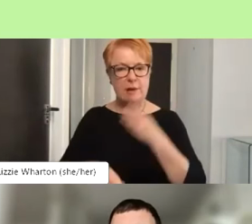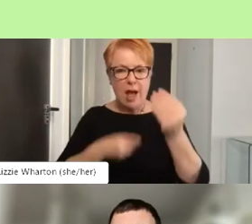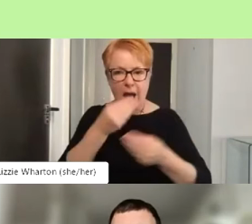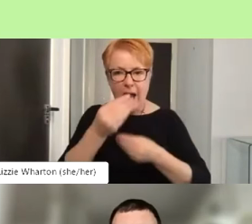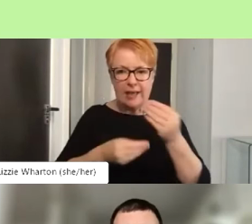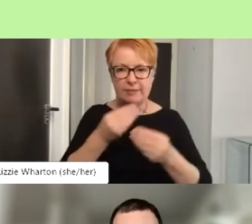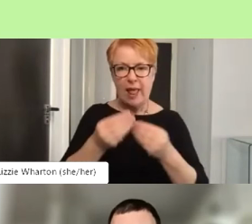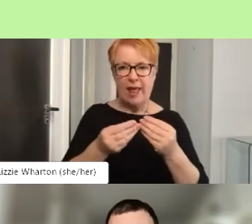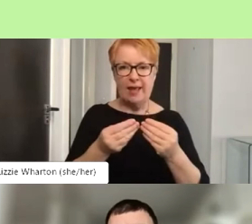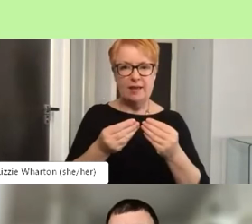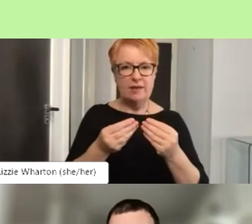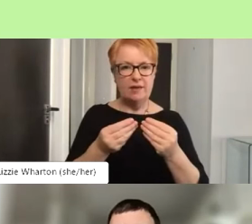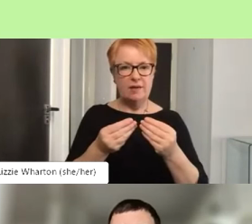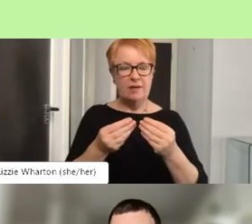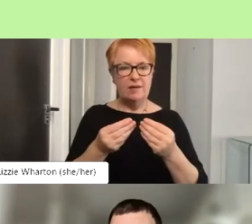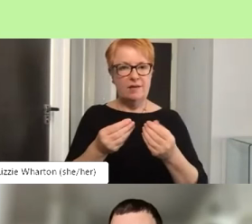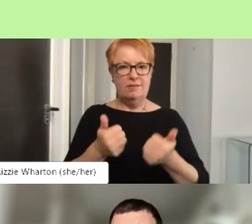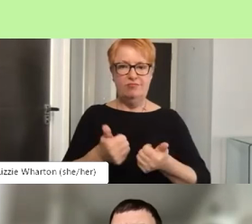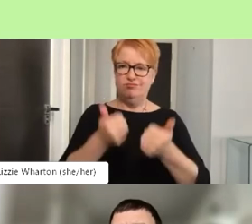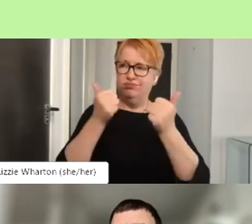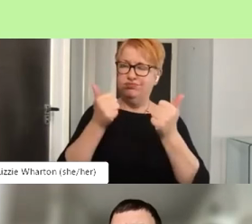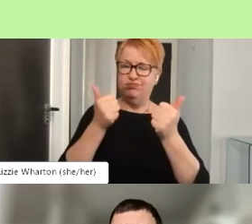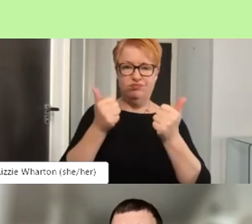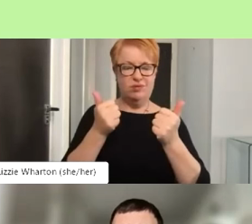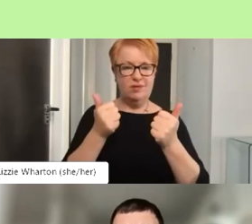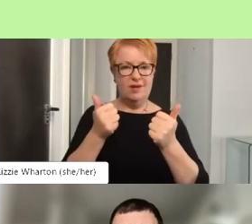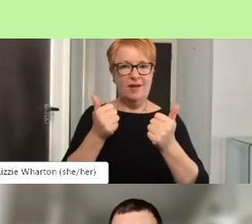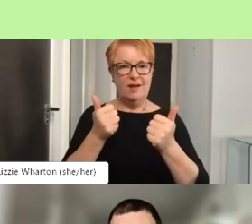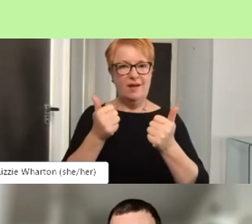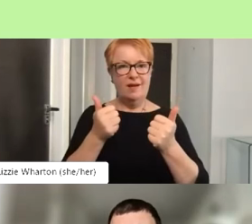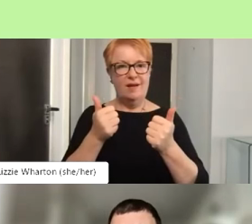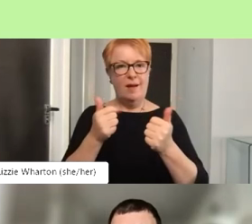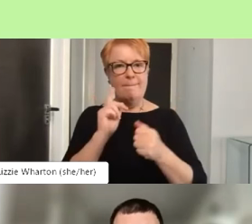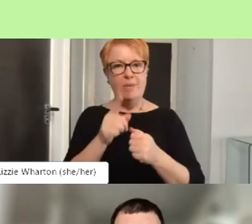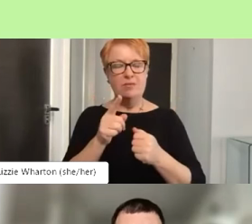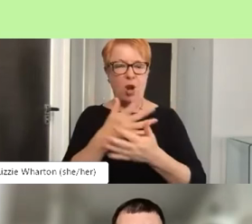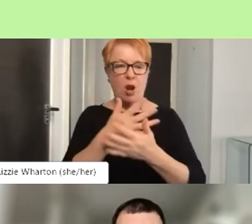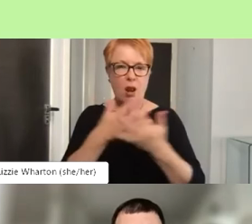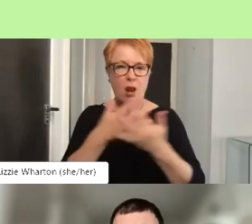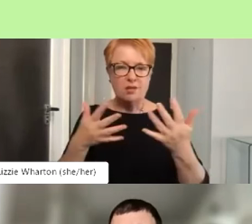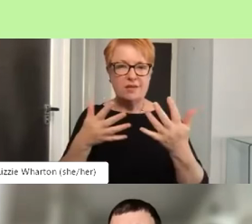like a utopian platform, but rather with all these practical, practical difficulties, you